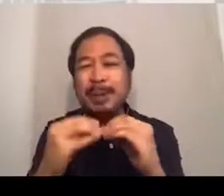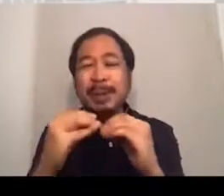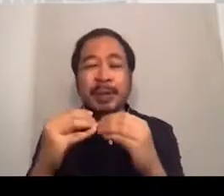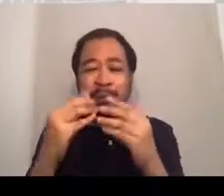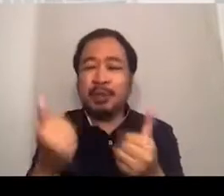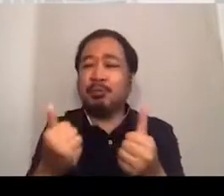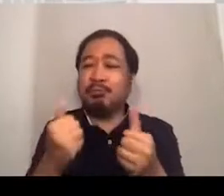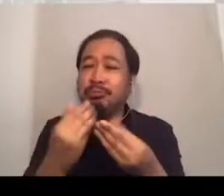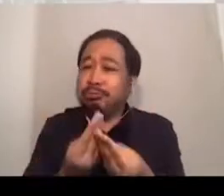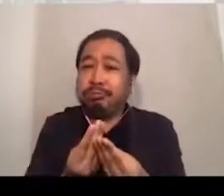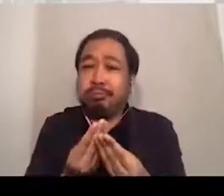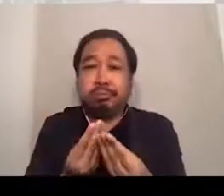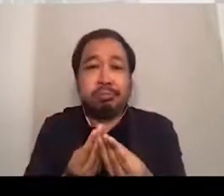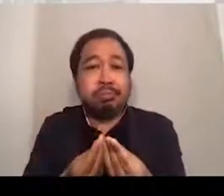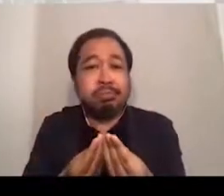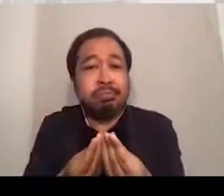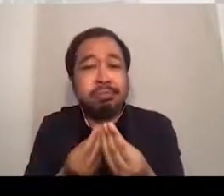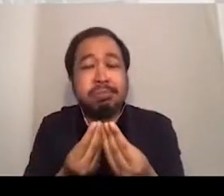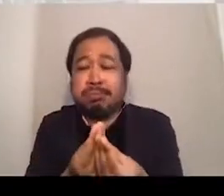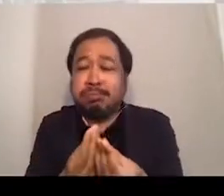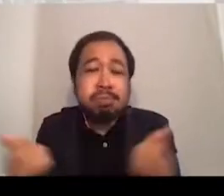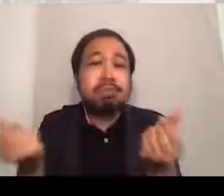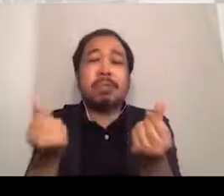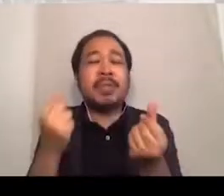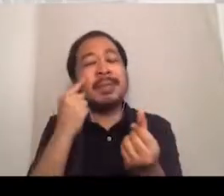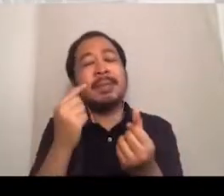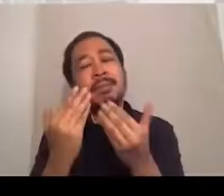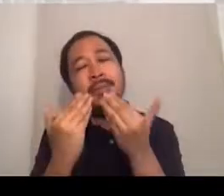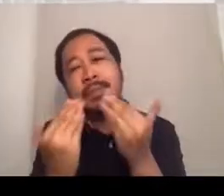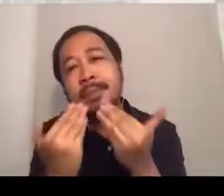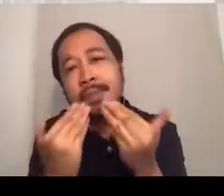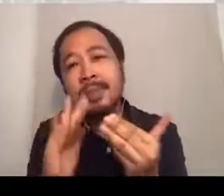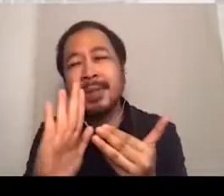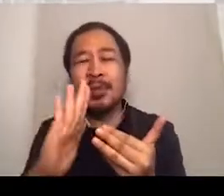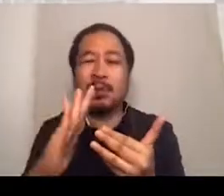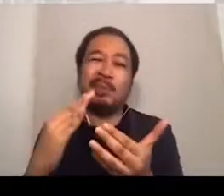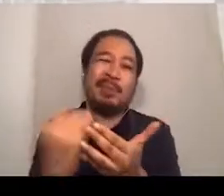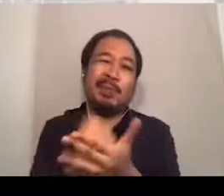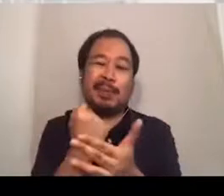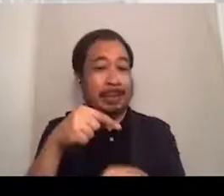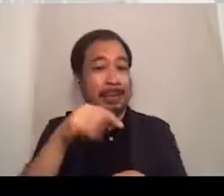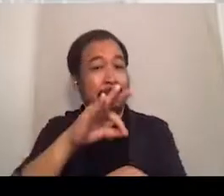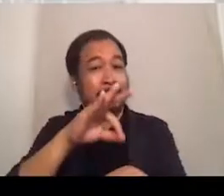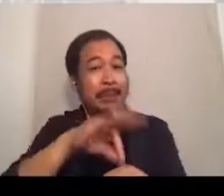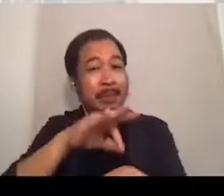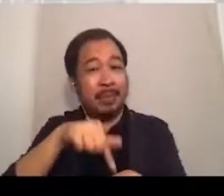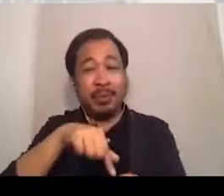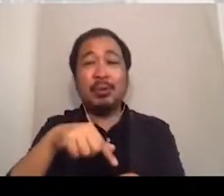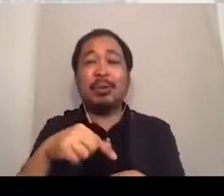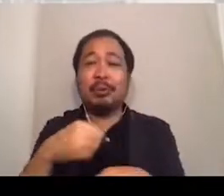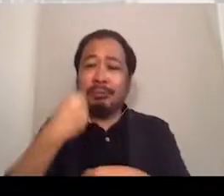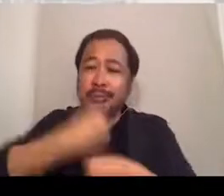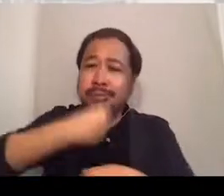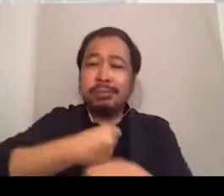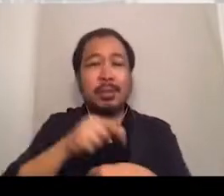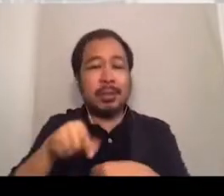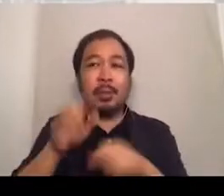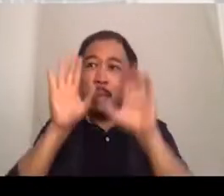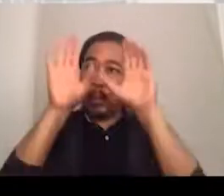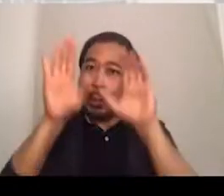Thank you to all of you who joined and we hope to see you again around this setting or another setting soon.